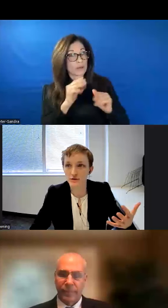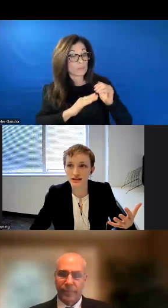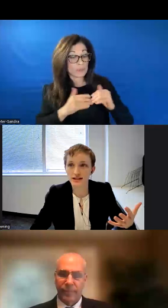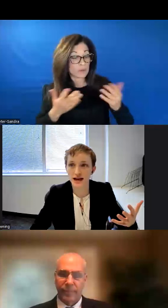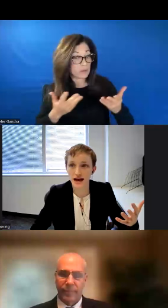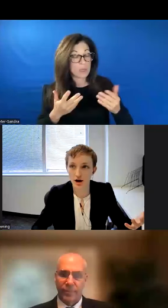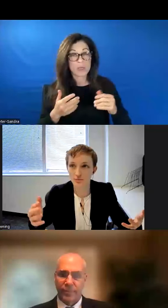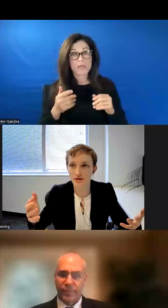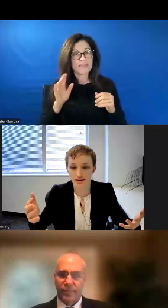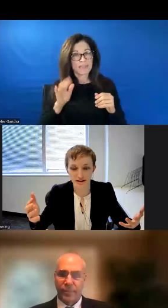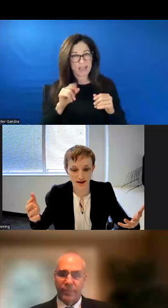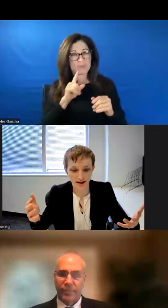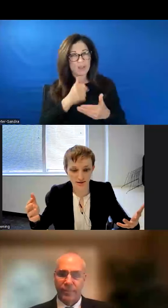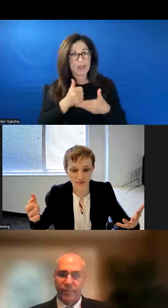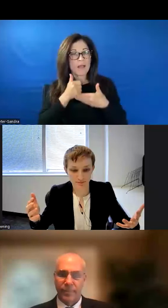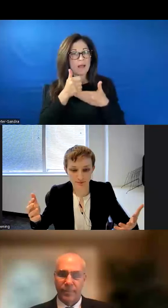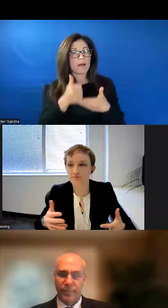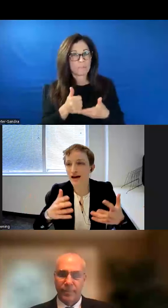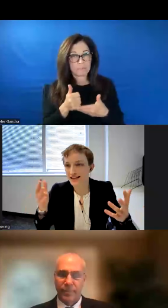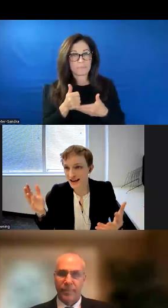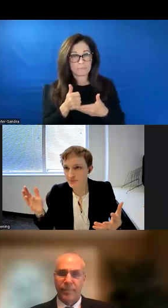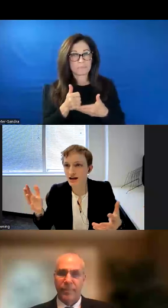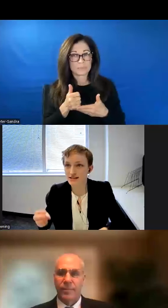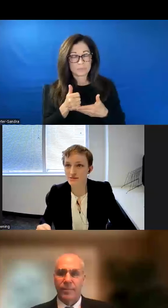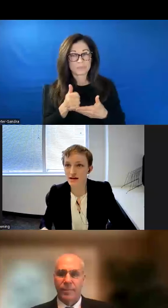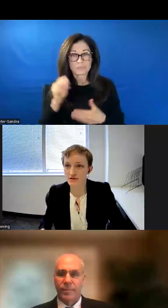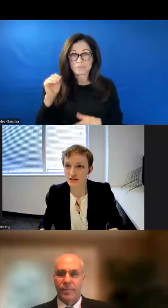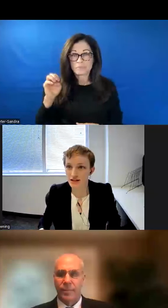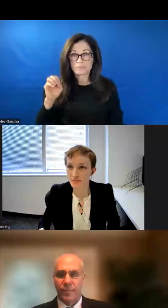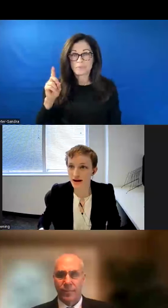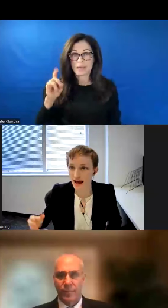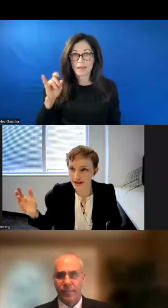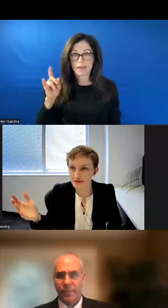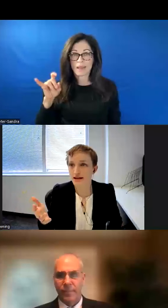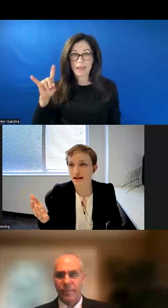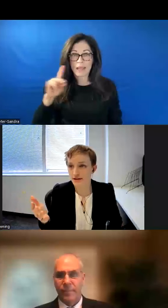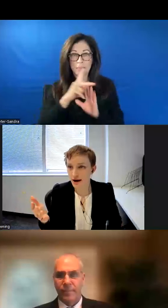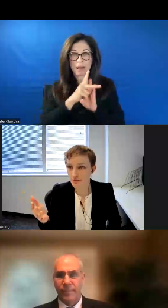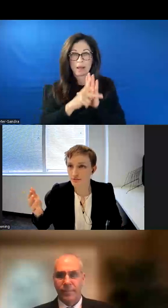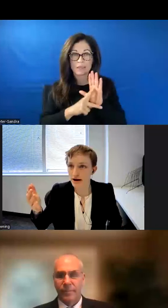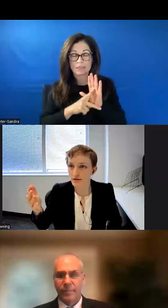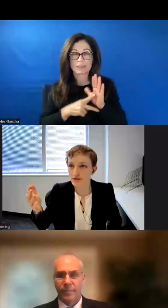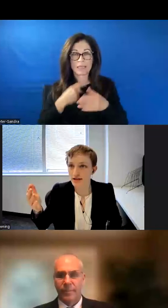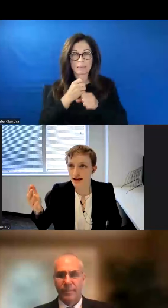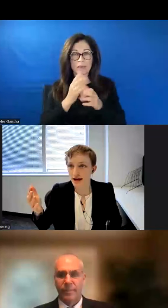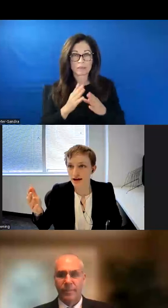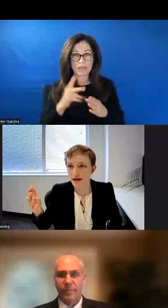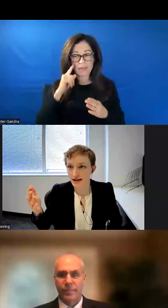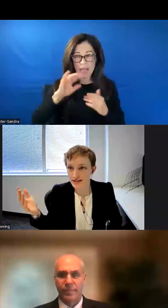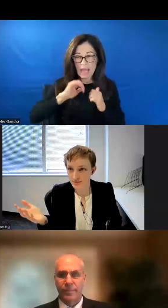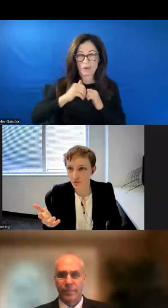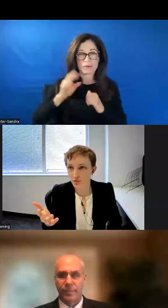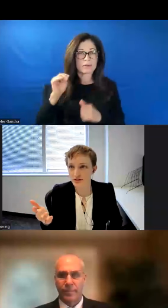REALLY HELP MEDICAID POLICYMAKERS THINK ABOUT HOW DOES MEDICAID WRAP AROUND AND SUPPORT